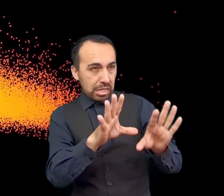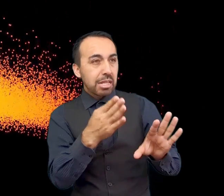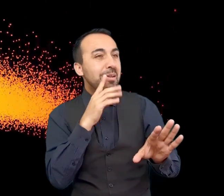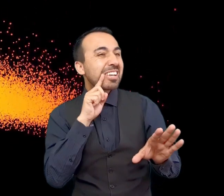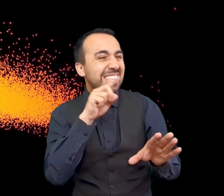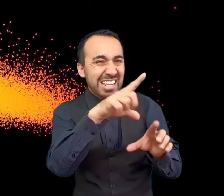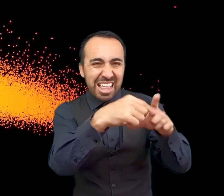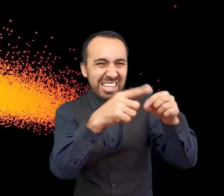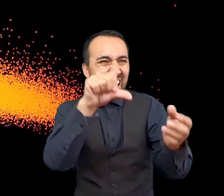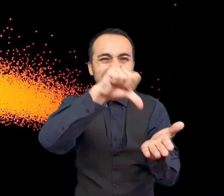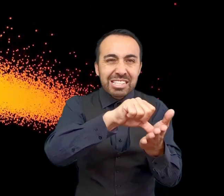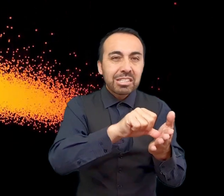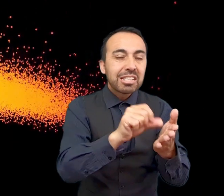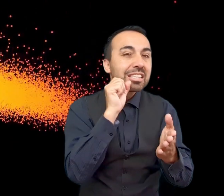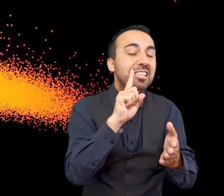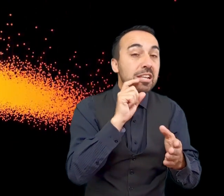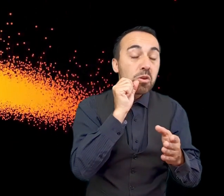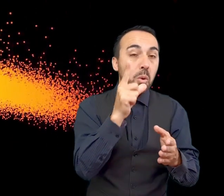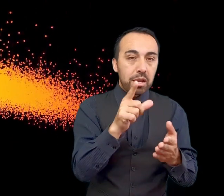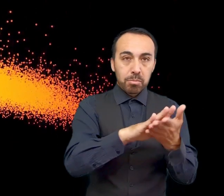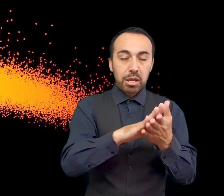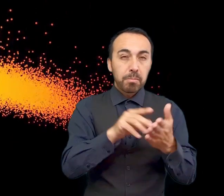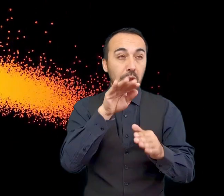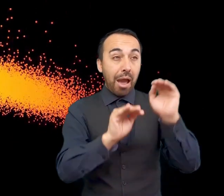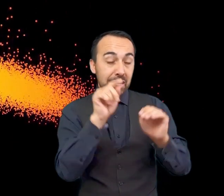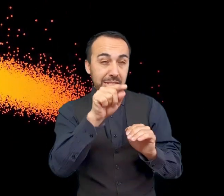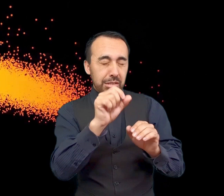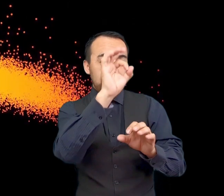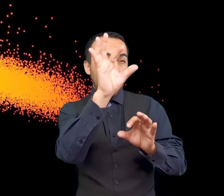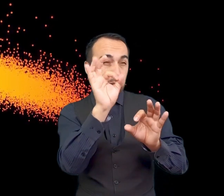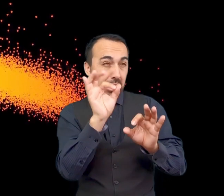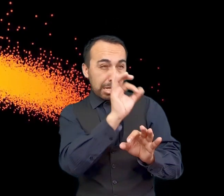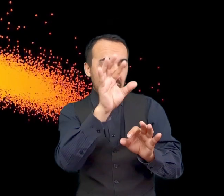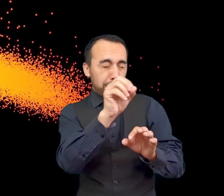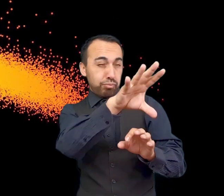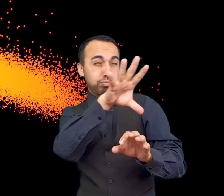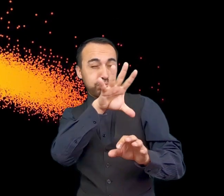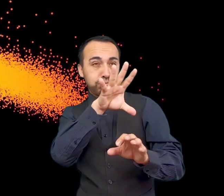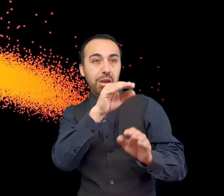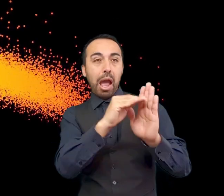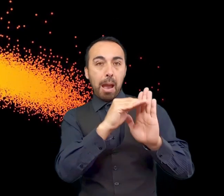and stars with a high surface temperature are on the left side.